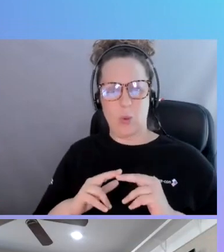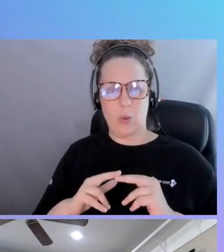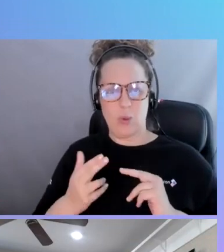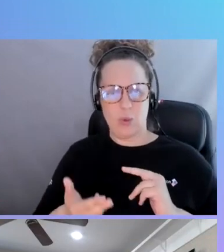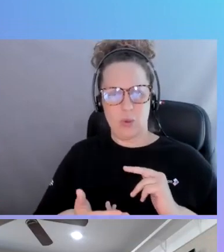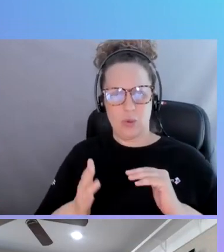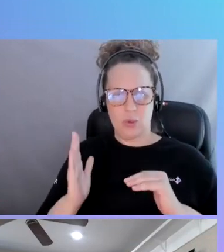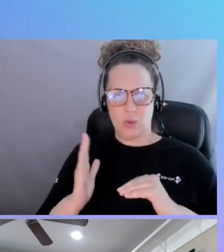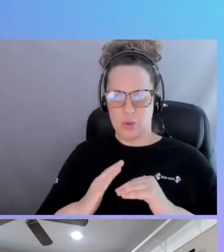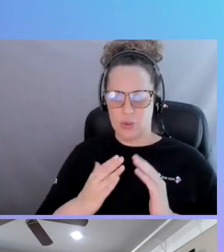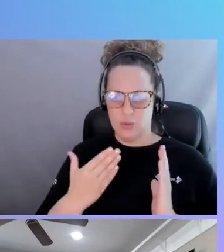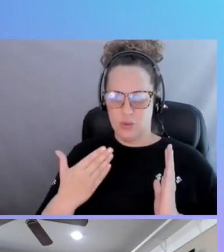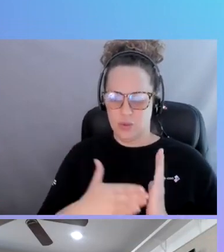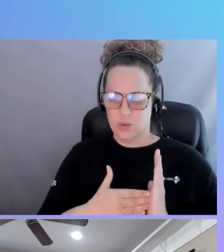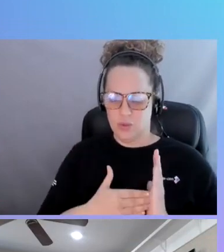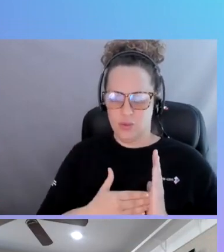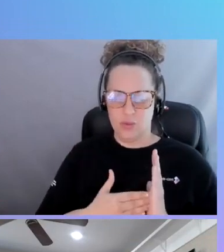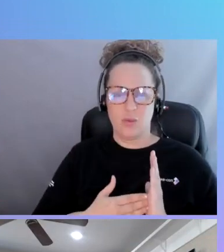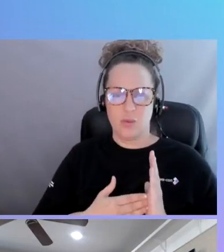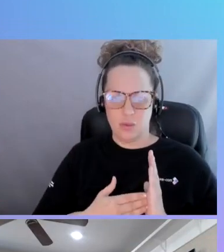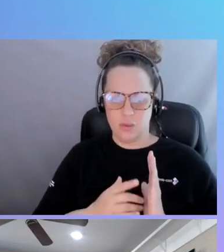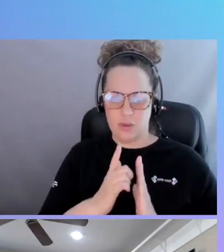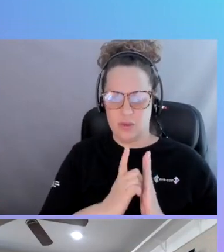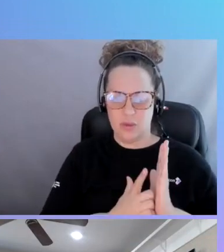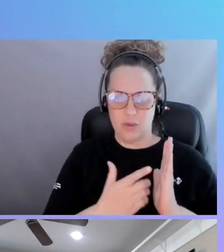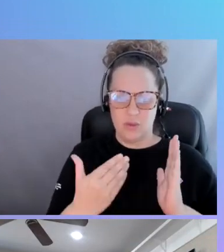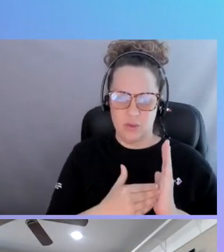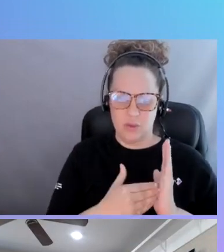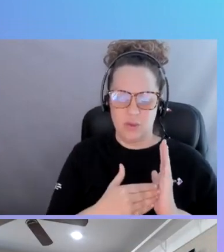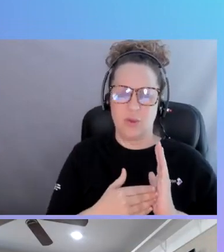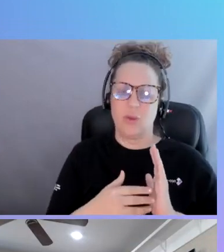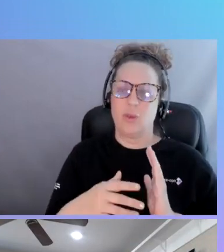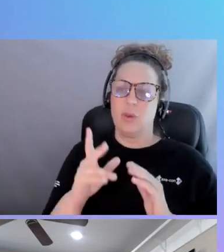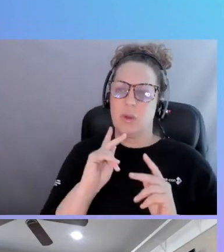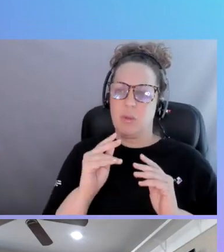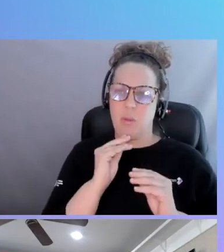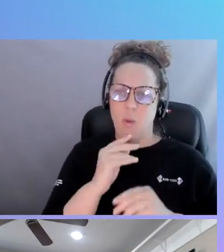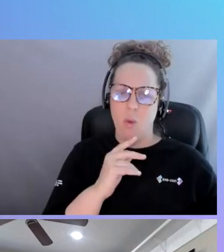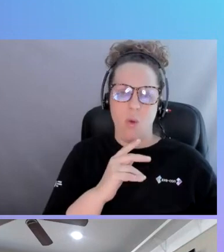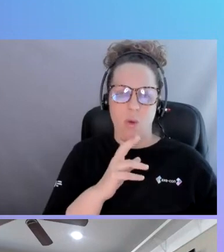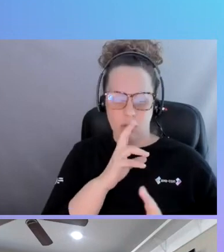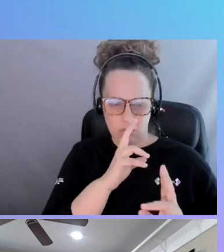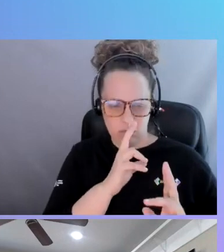litigation. Uh people are going to be more loyal to your brand